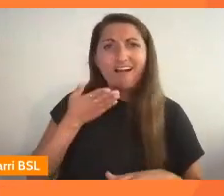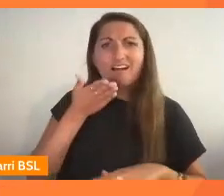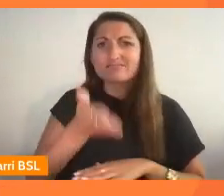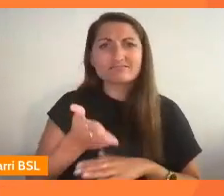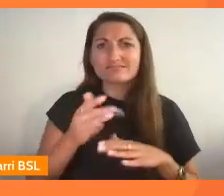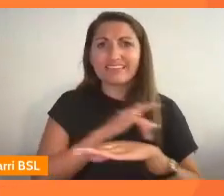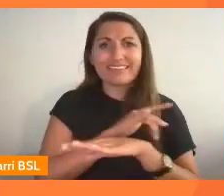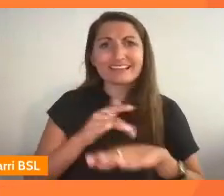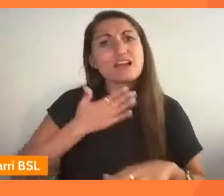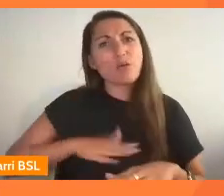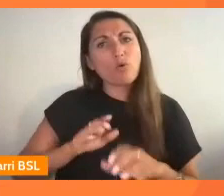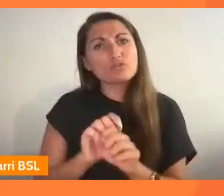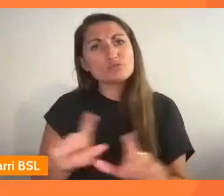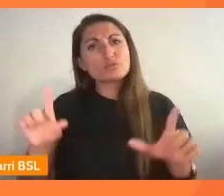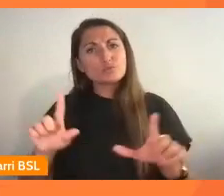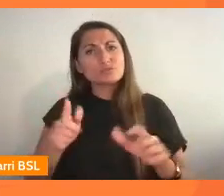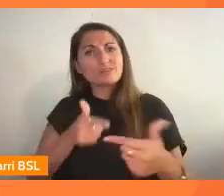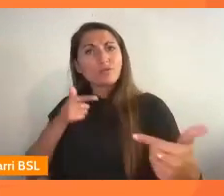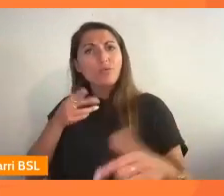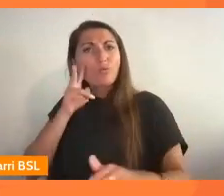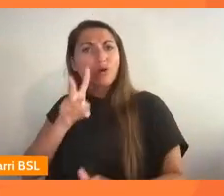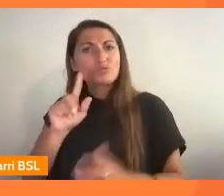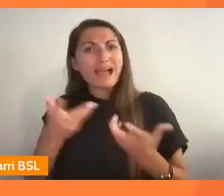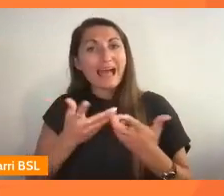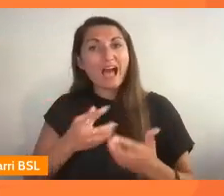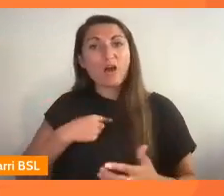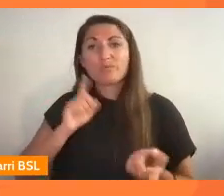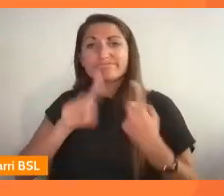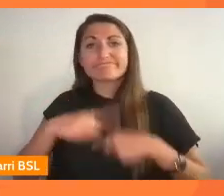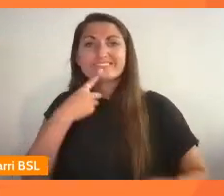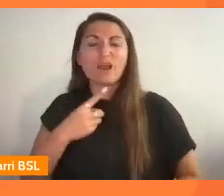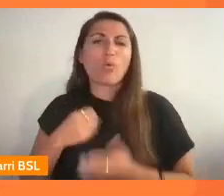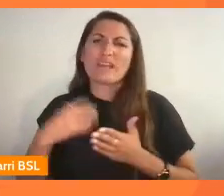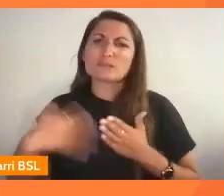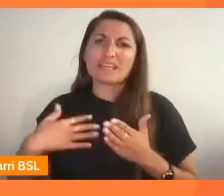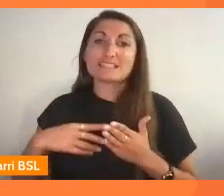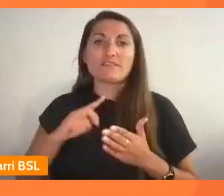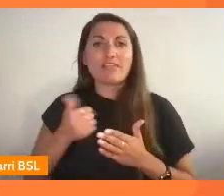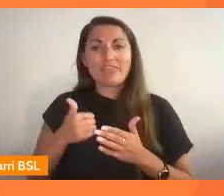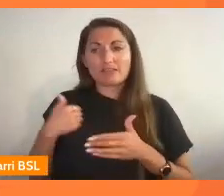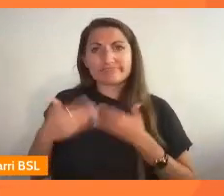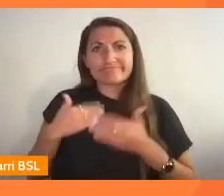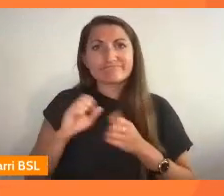There is a beautiful opportunity for access in how we are trying to